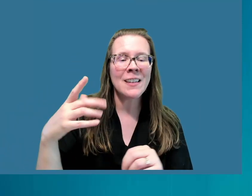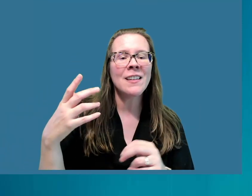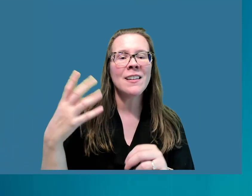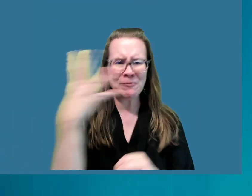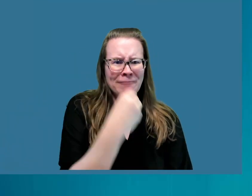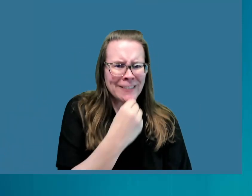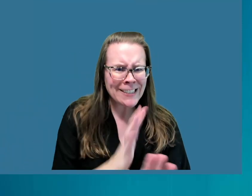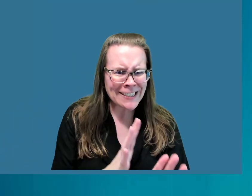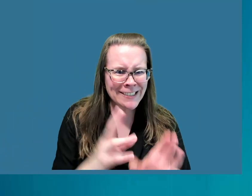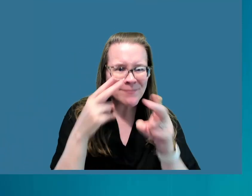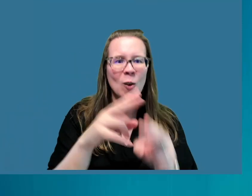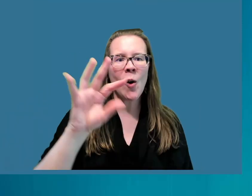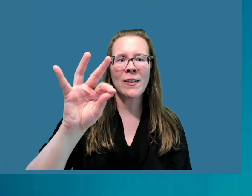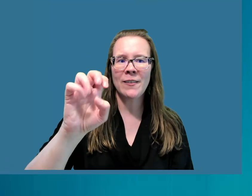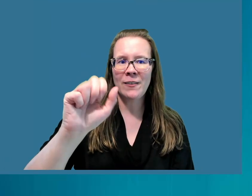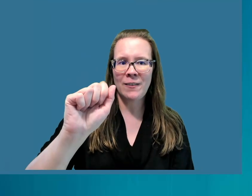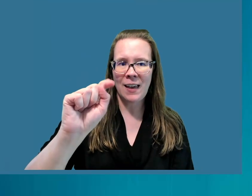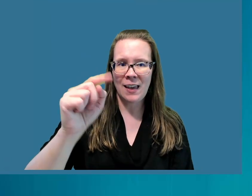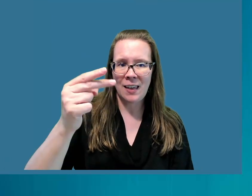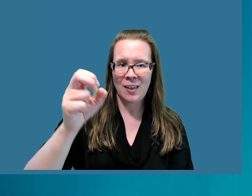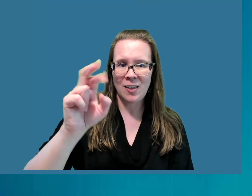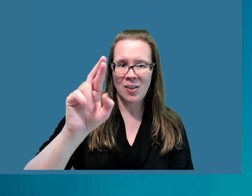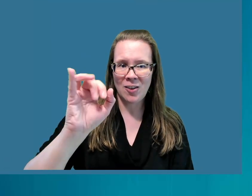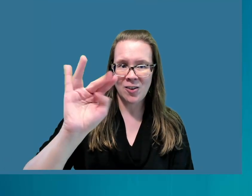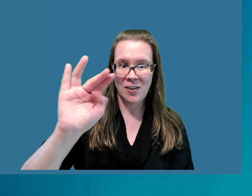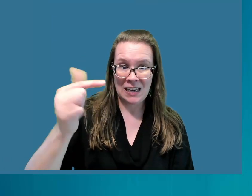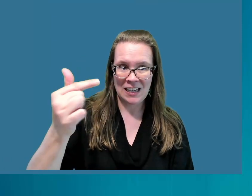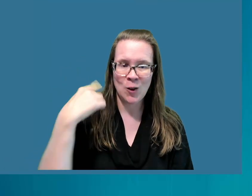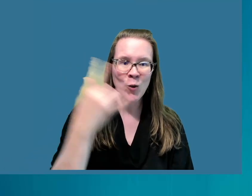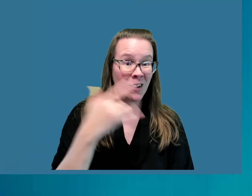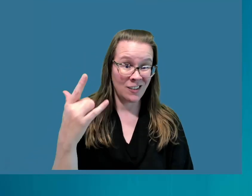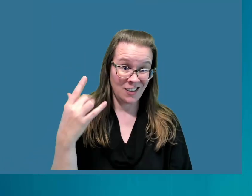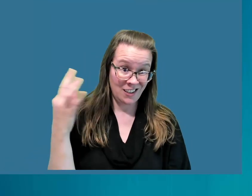"feathering." Um, I guess it kind of looks like feathers, I'm not sure. But people are like "oh,